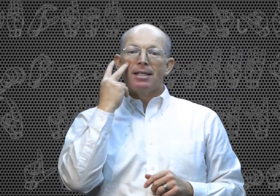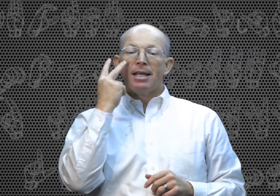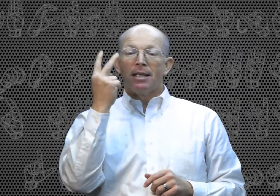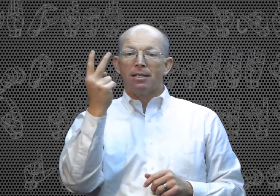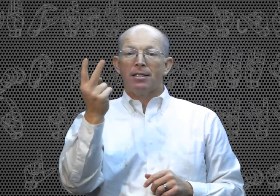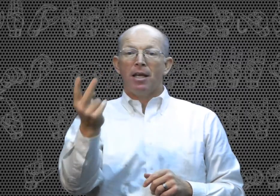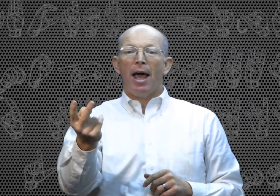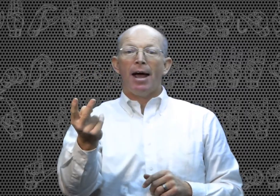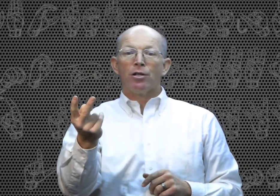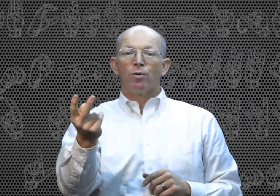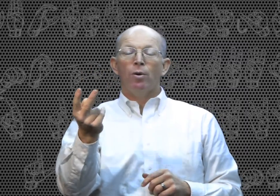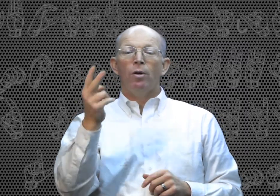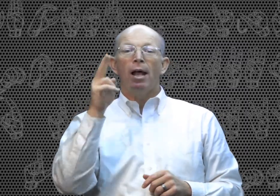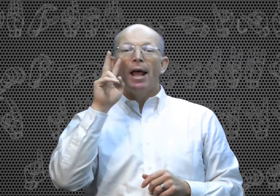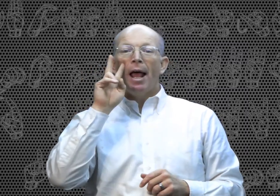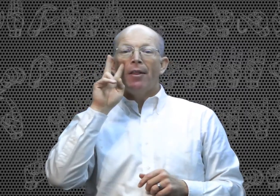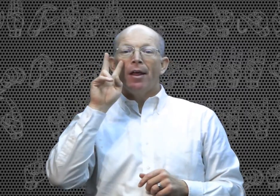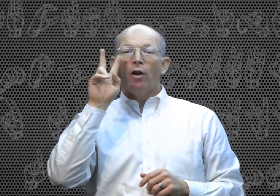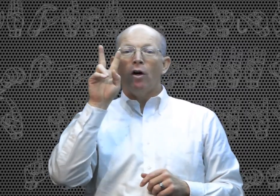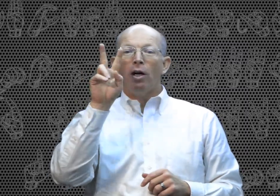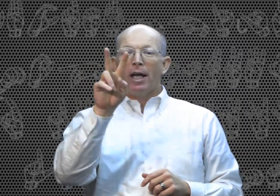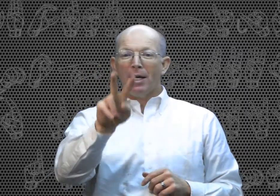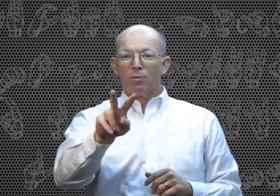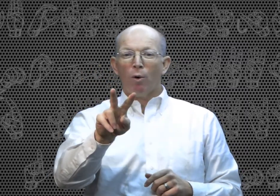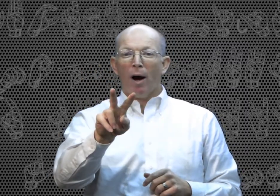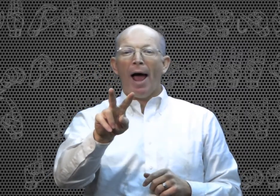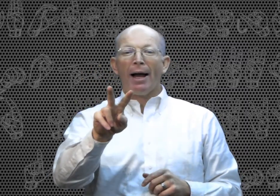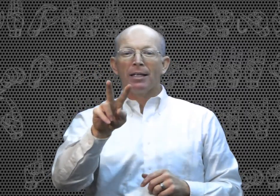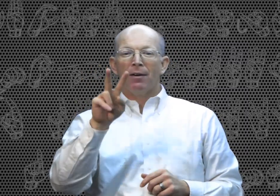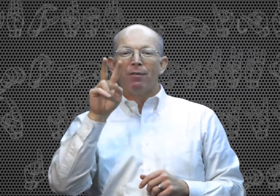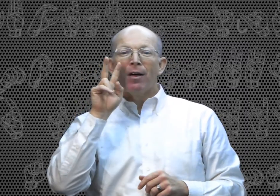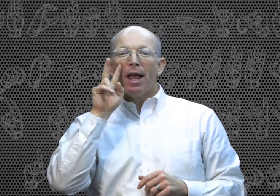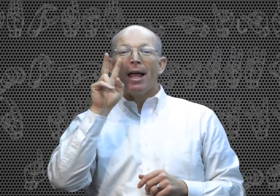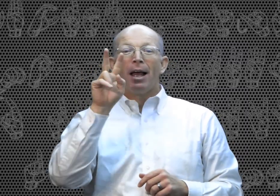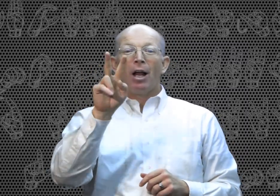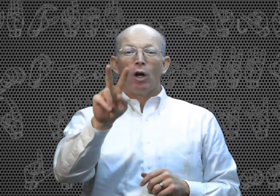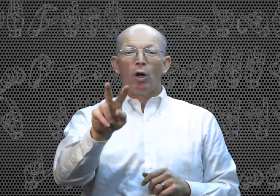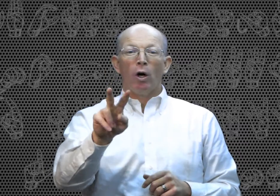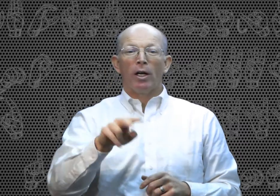SEE - This is casual and then LOOK is more active.